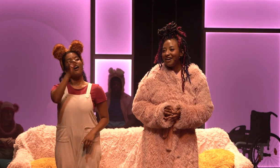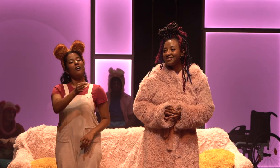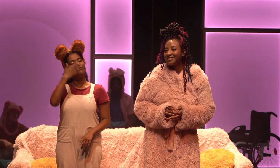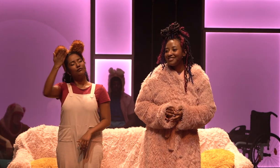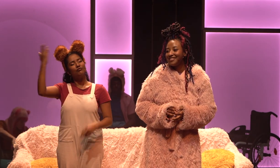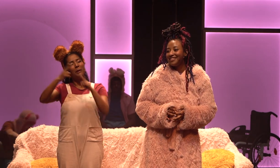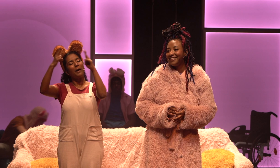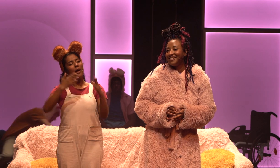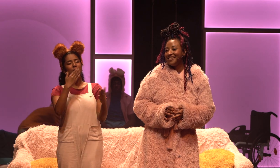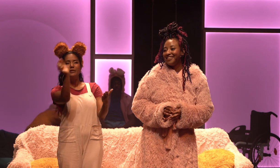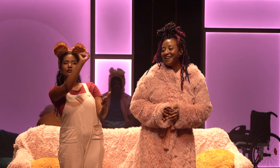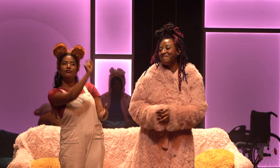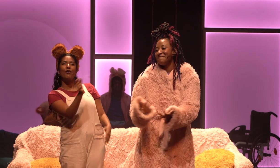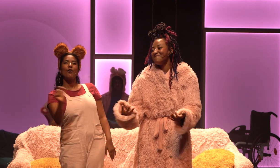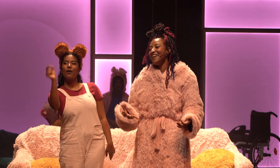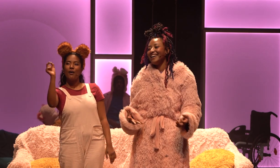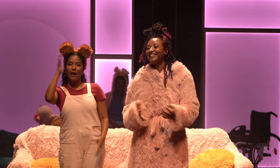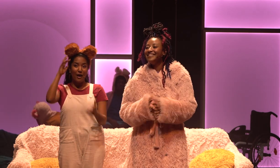your dream house? I remember